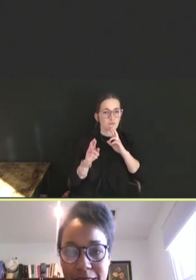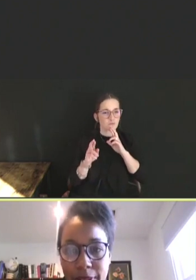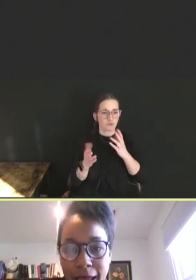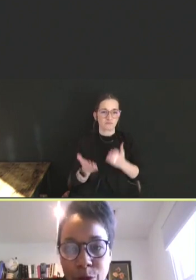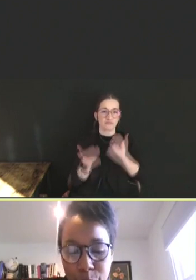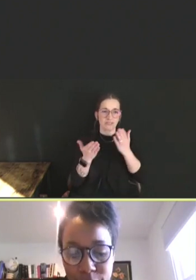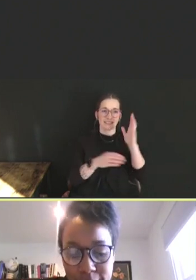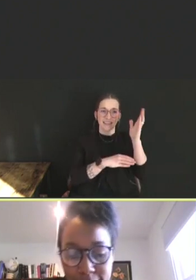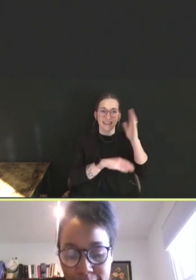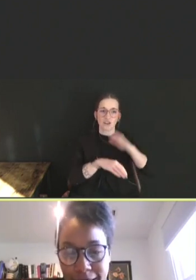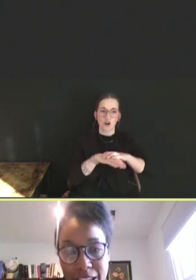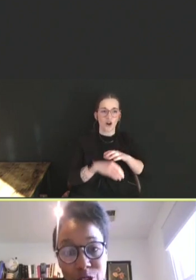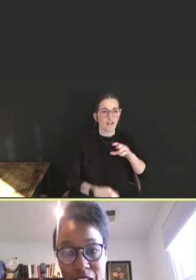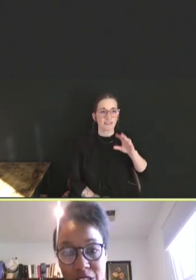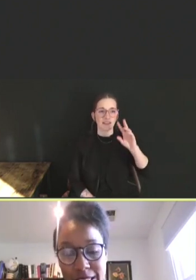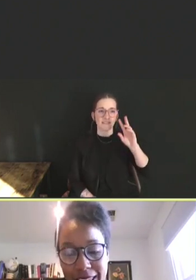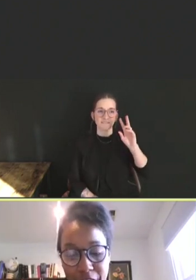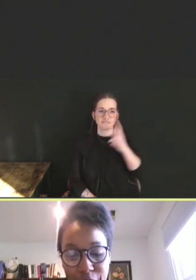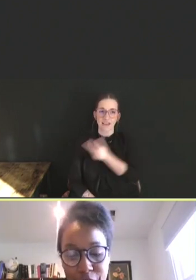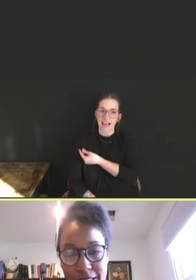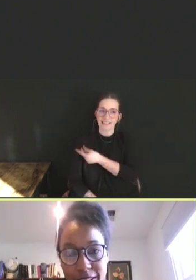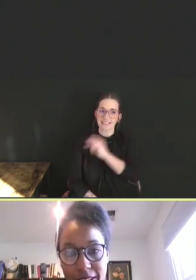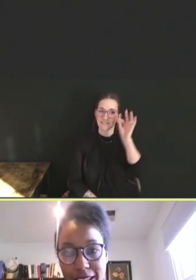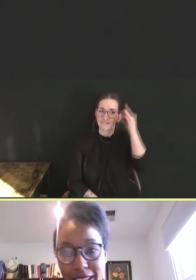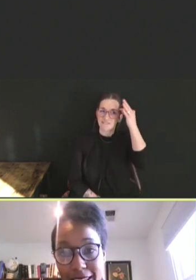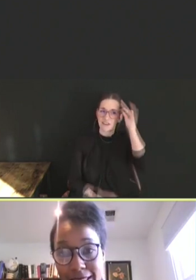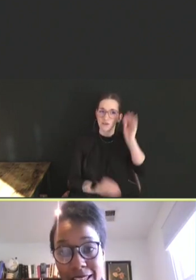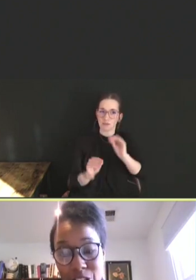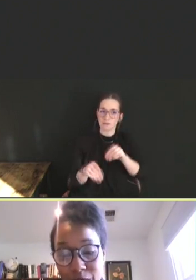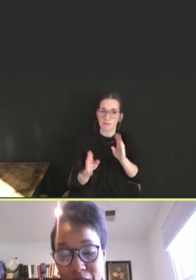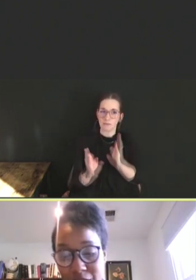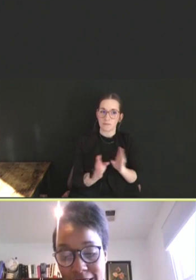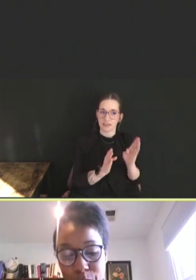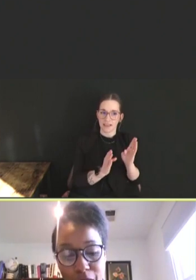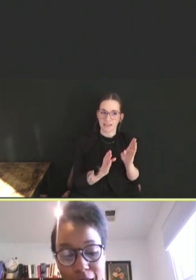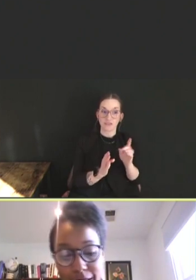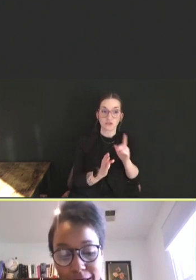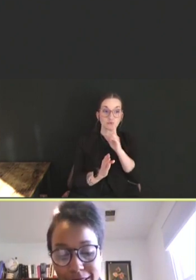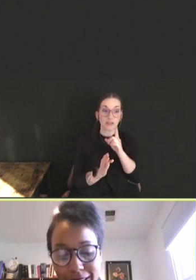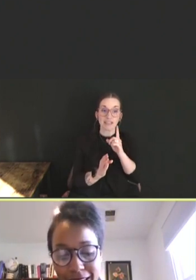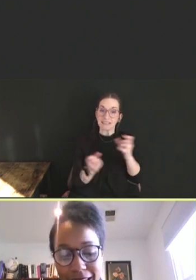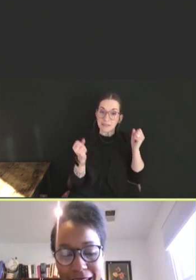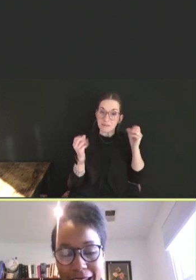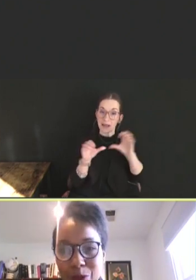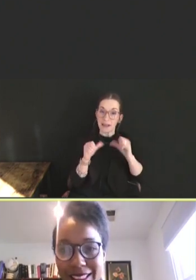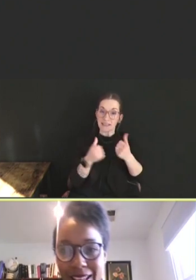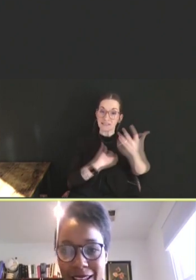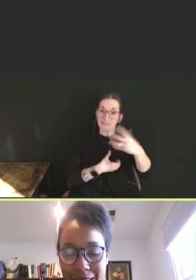This plan represents an interagency effort, is an interagency product, and was done in